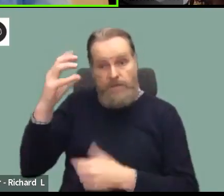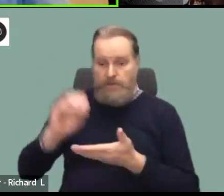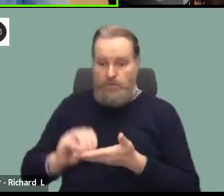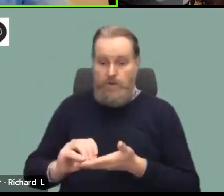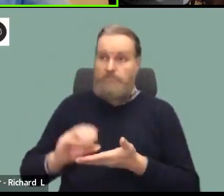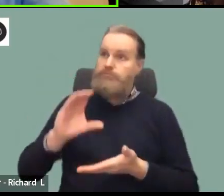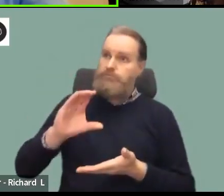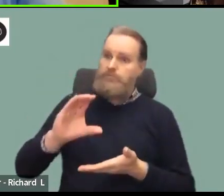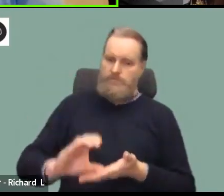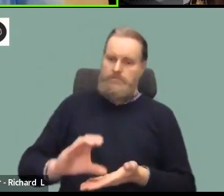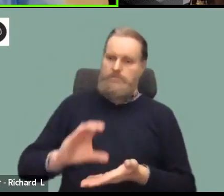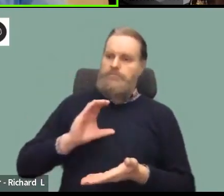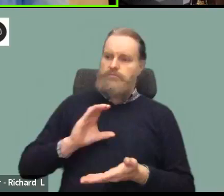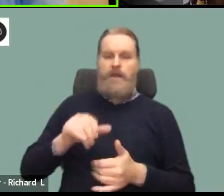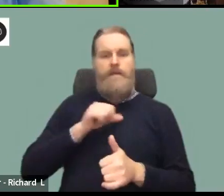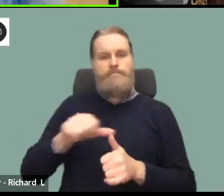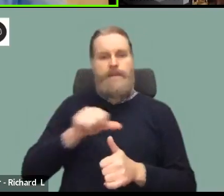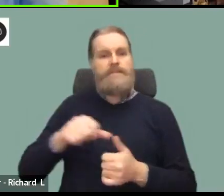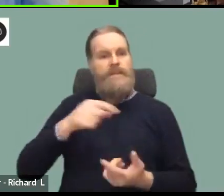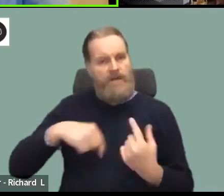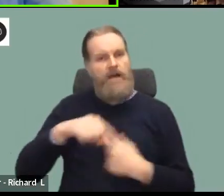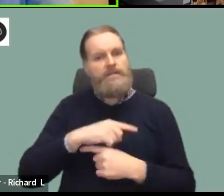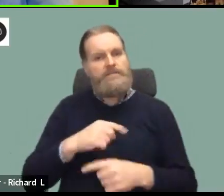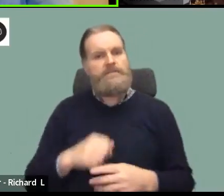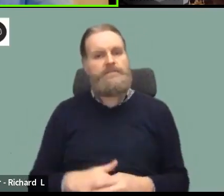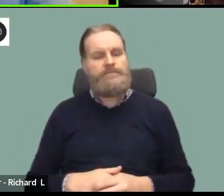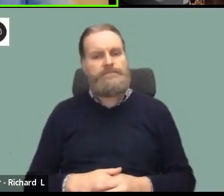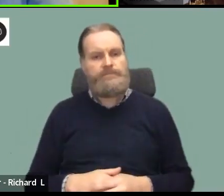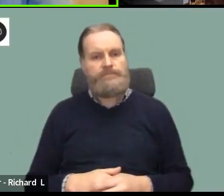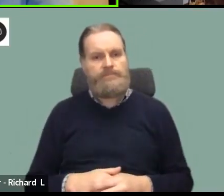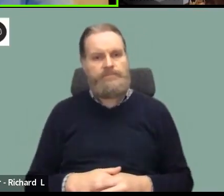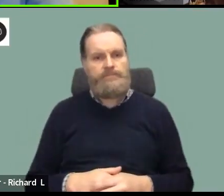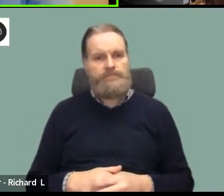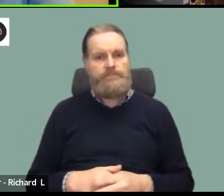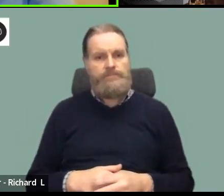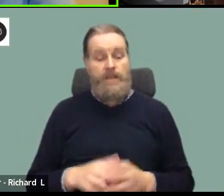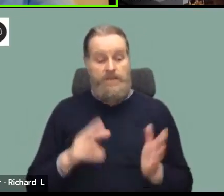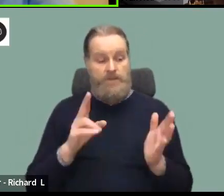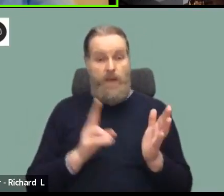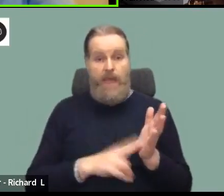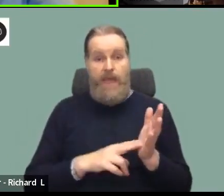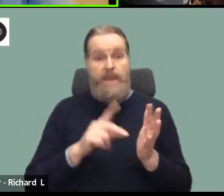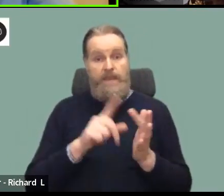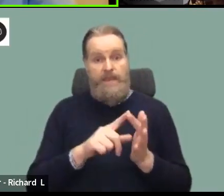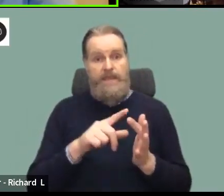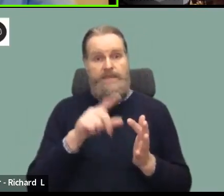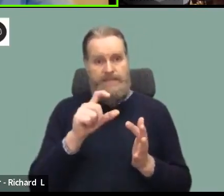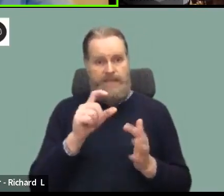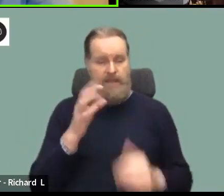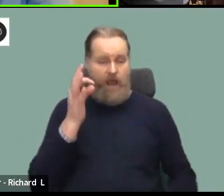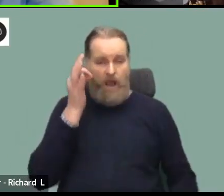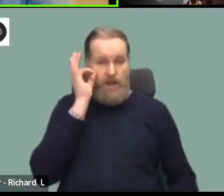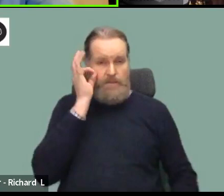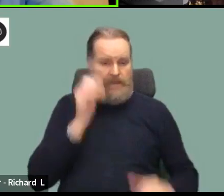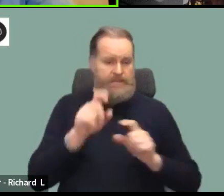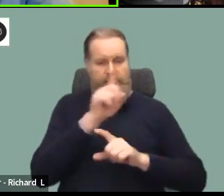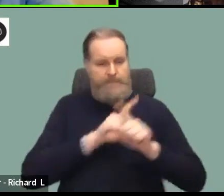we can on the government to force them to do something about the appalling situation. We are in. So the NFC when it considered